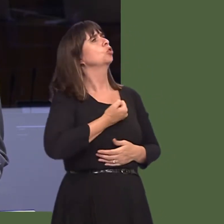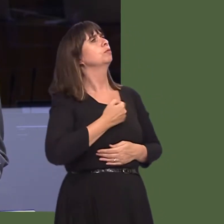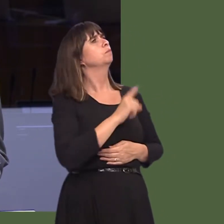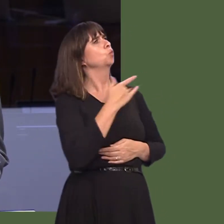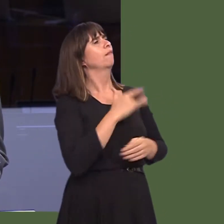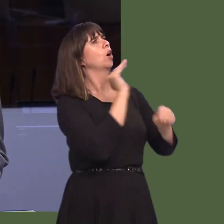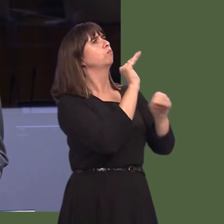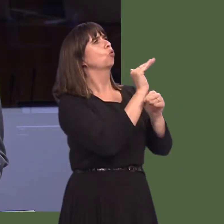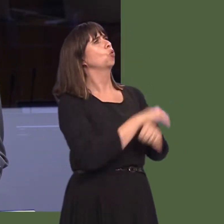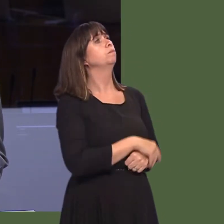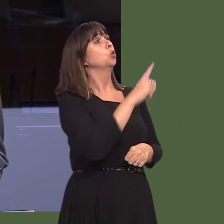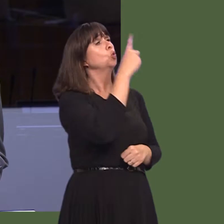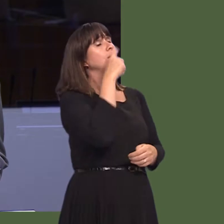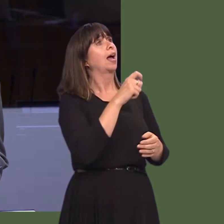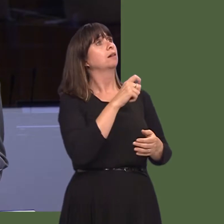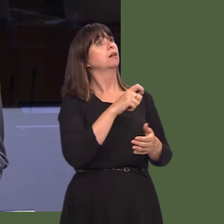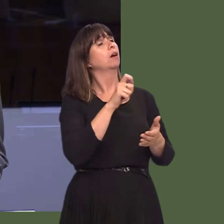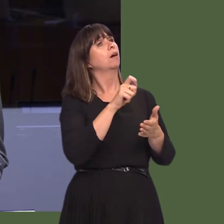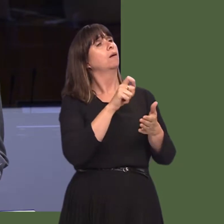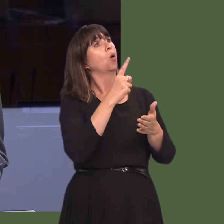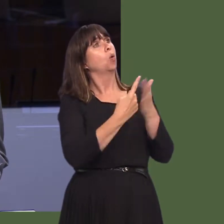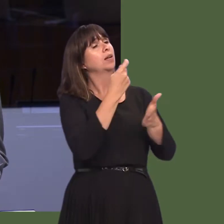he can only register to vote where he last lived.